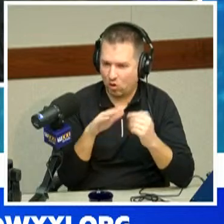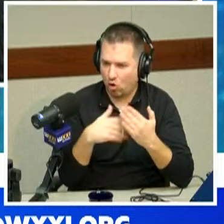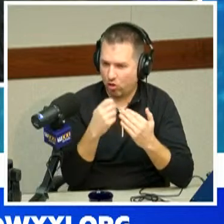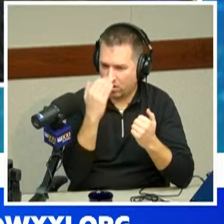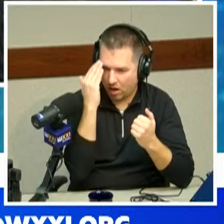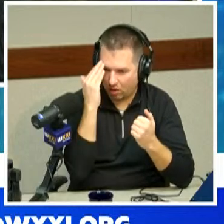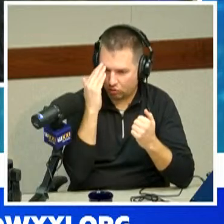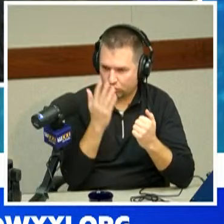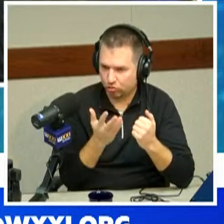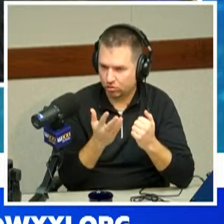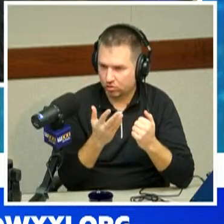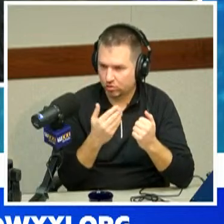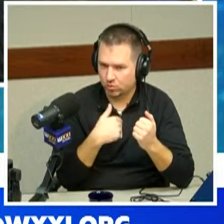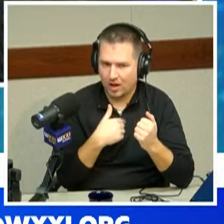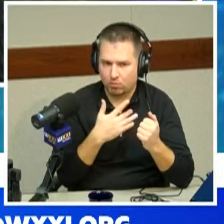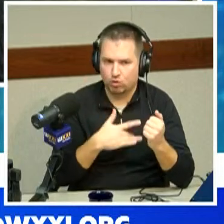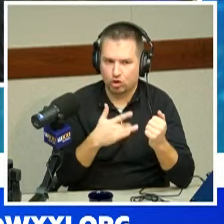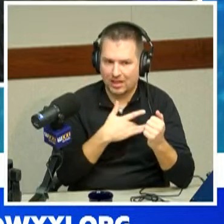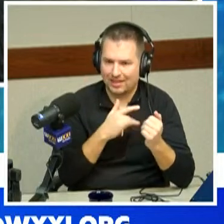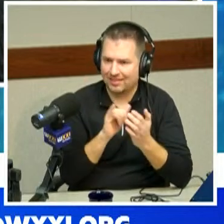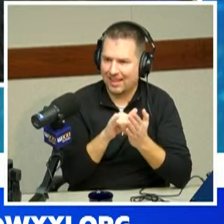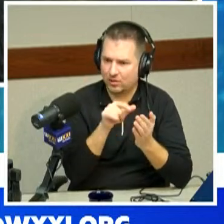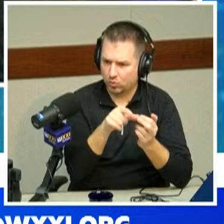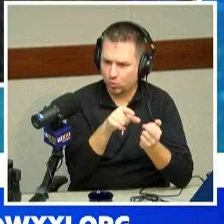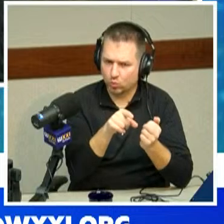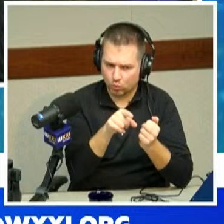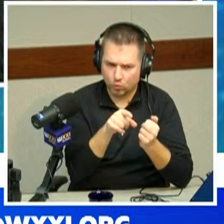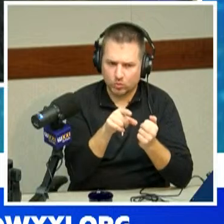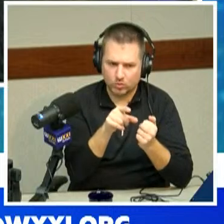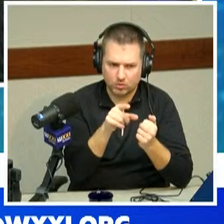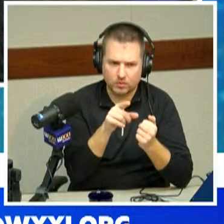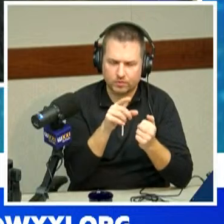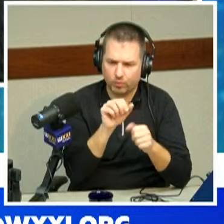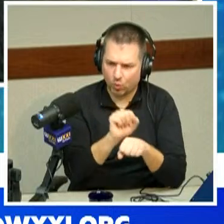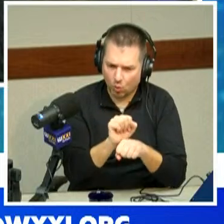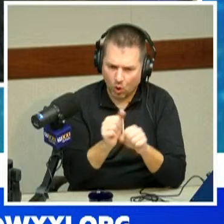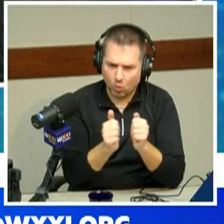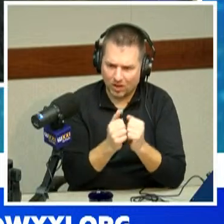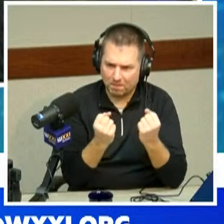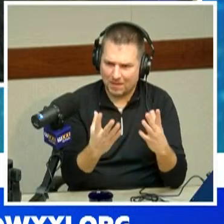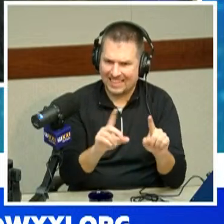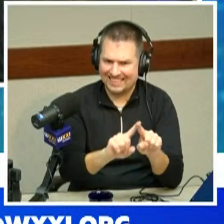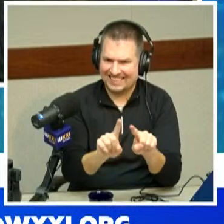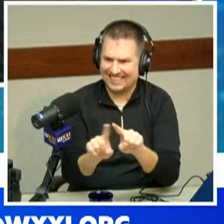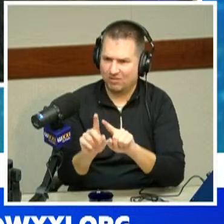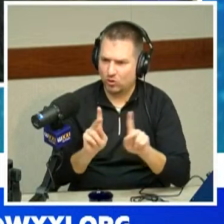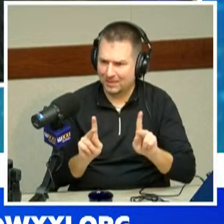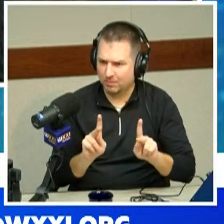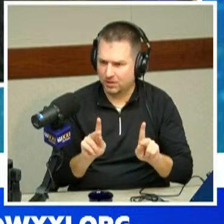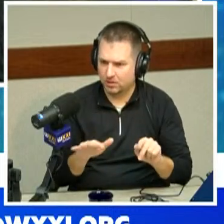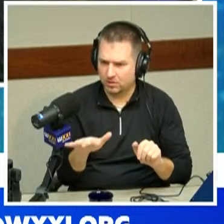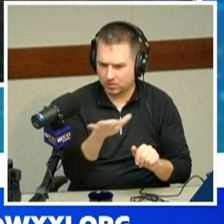so I've appreciated that you've really worked with so many different people to make sure that it's